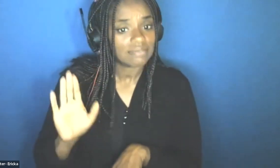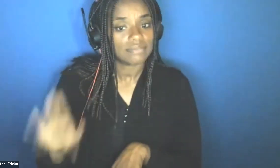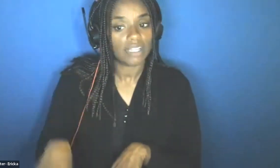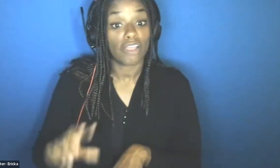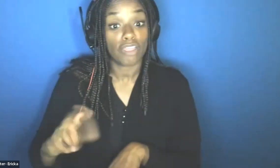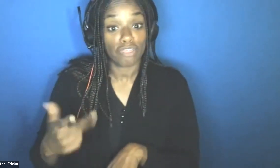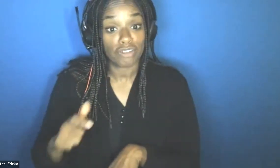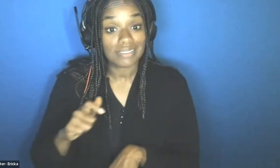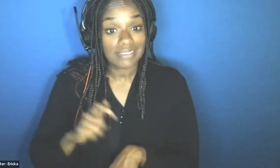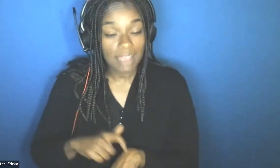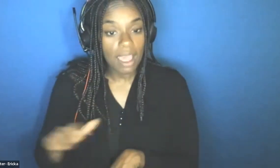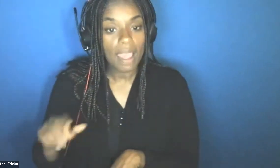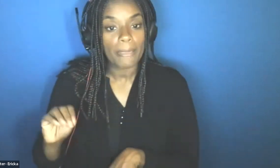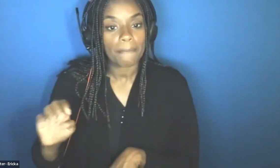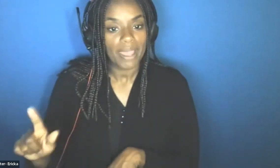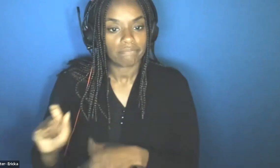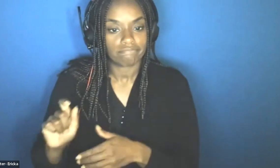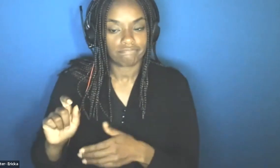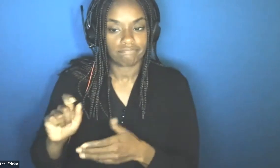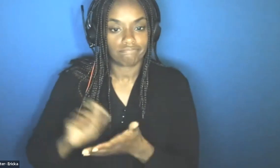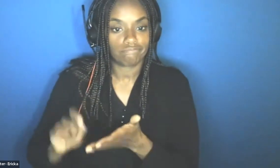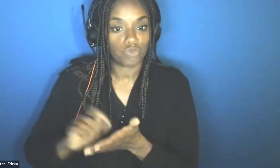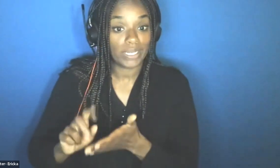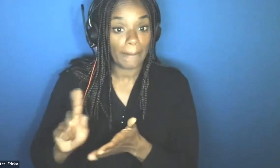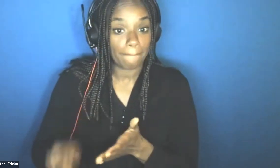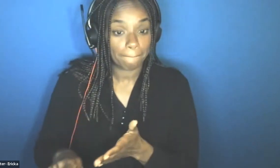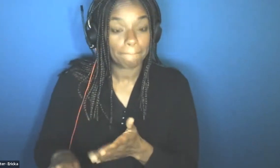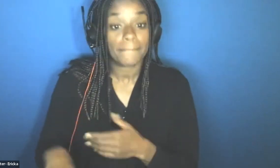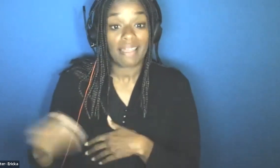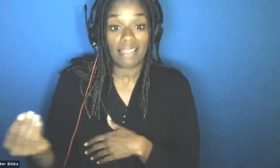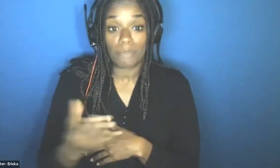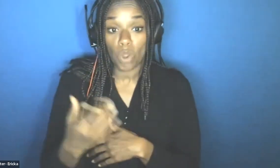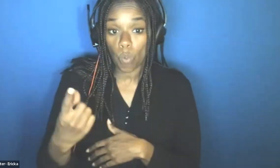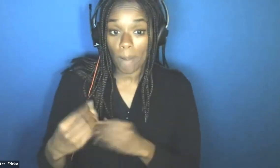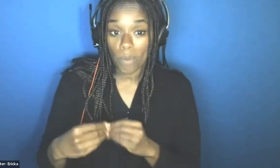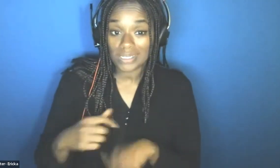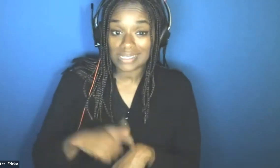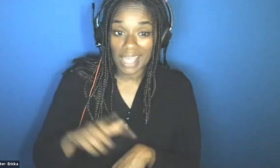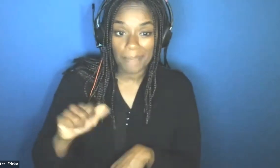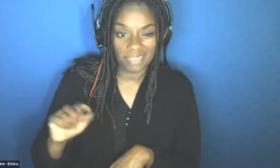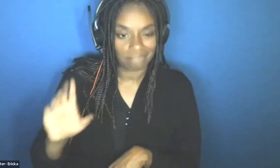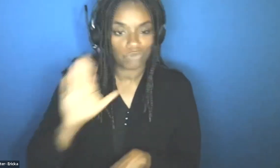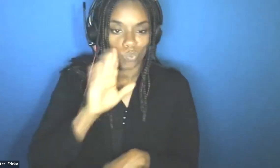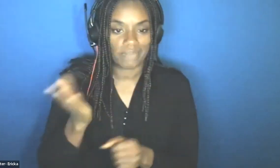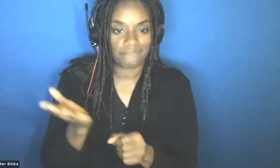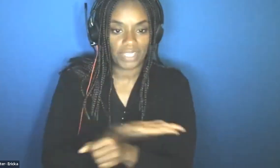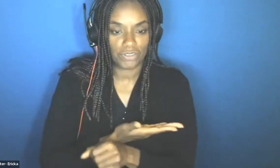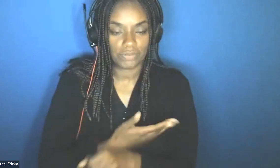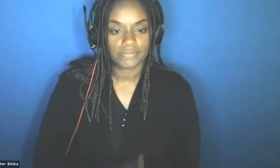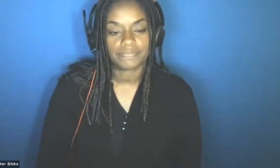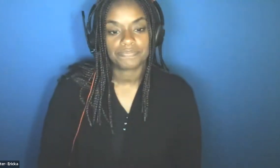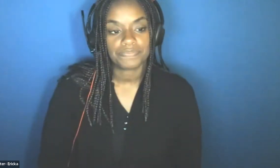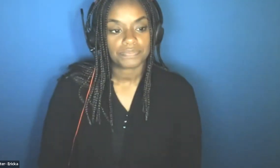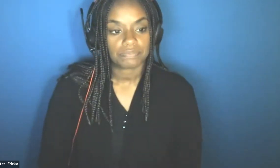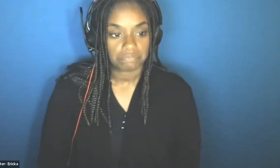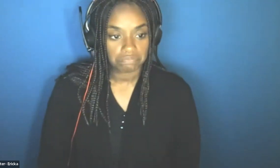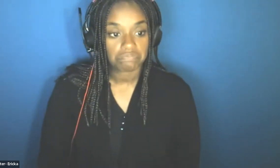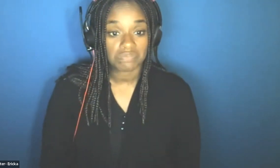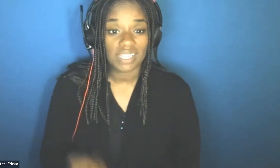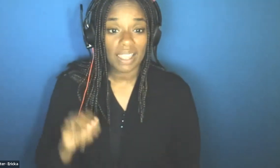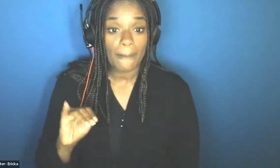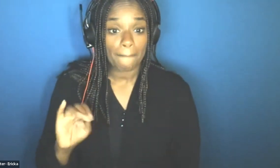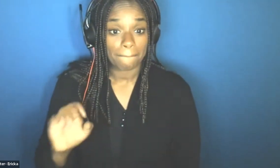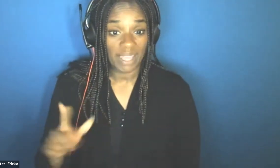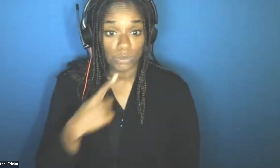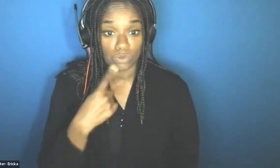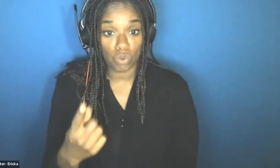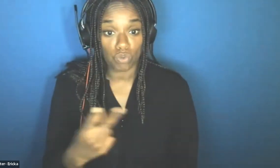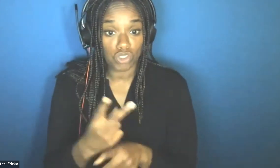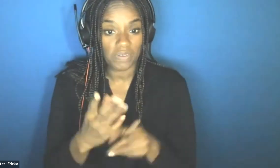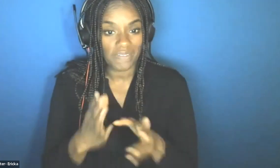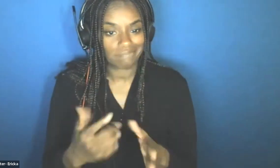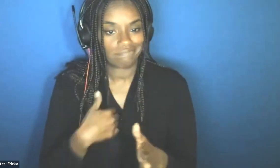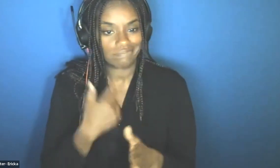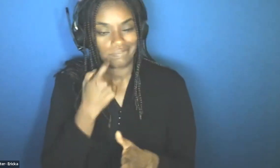His supervisor asks -- or warns him about his lateness.